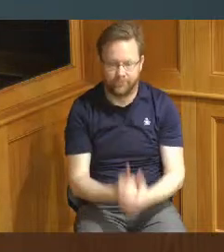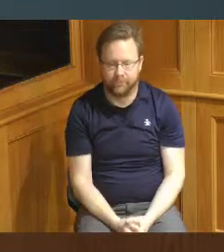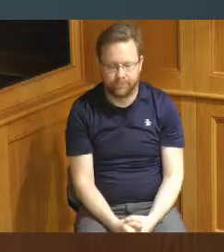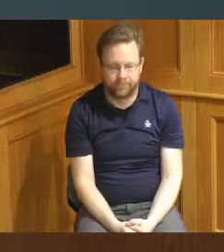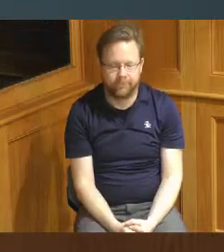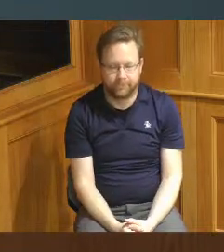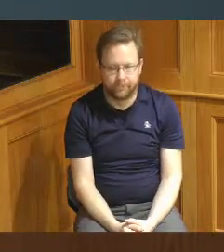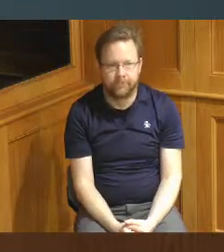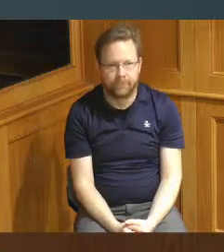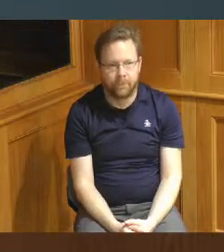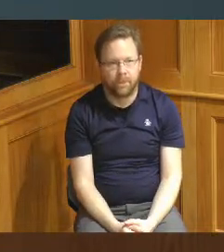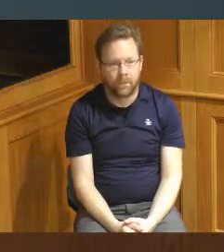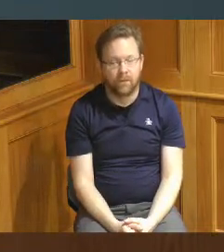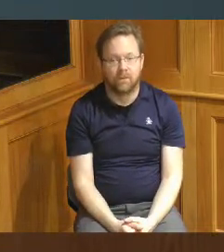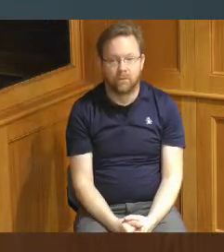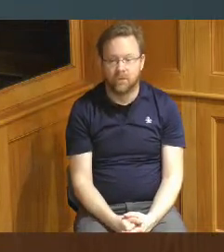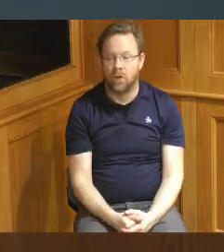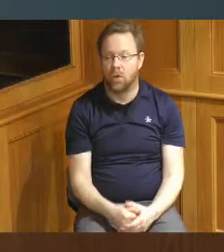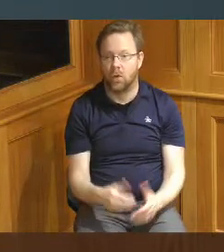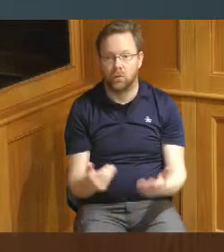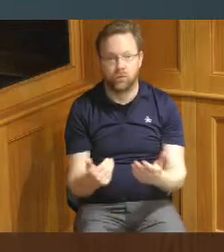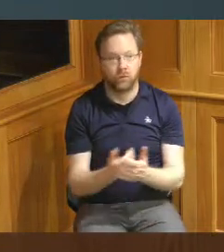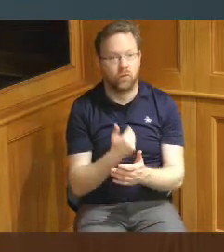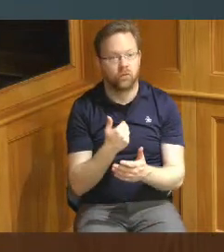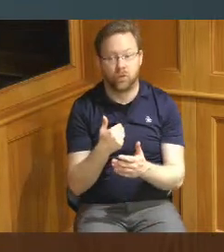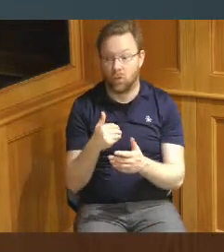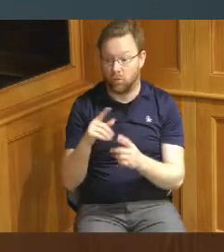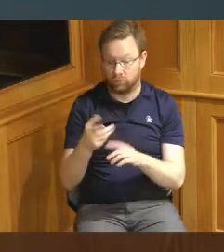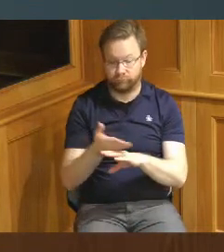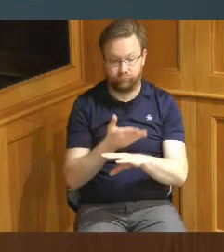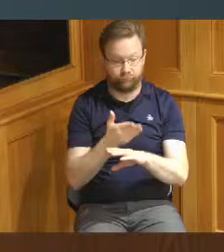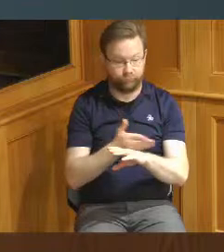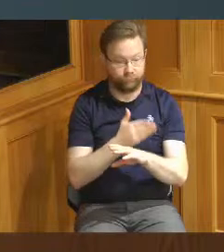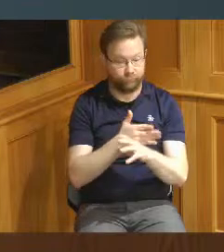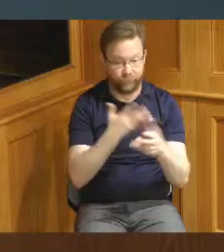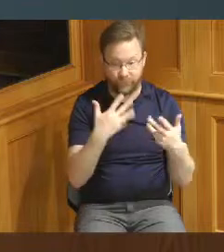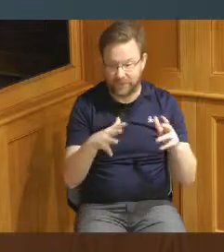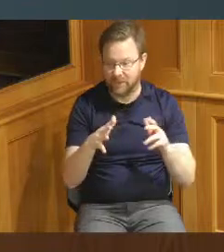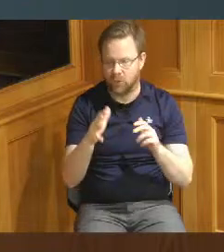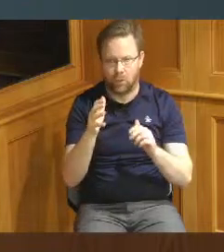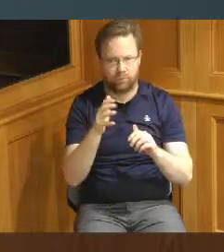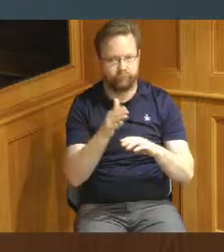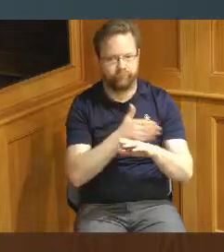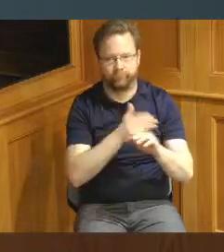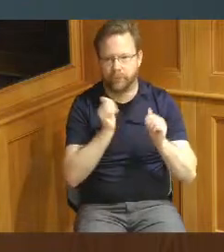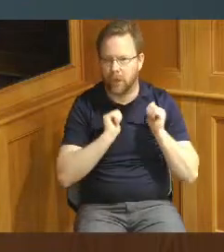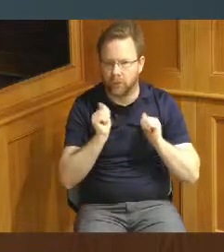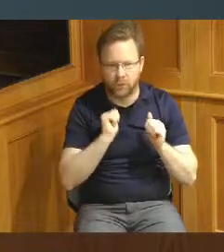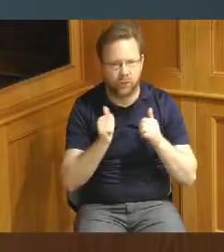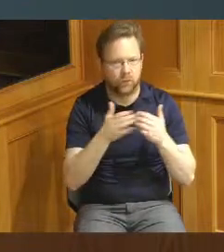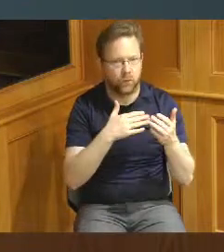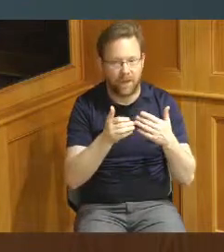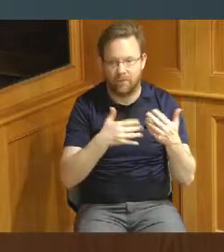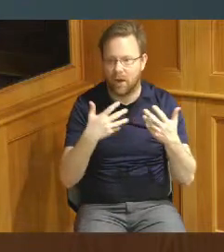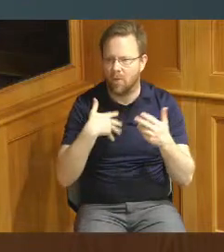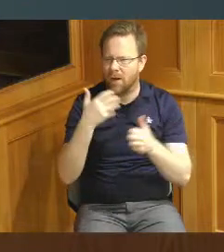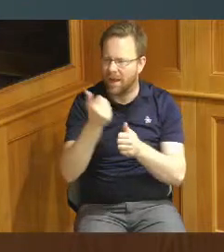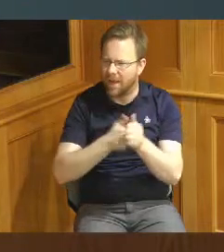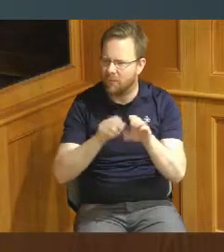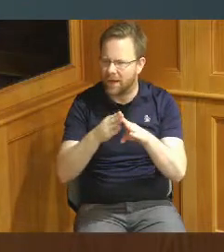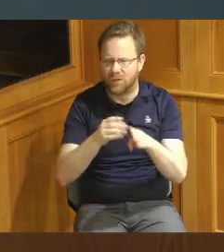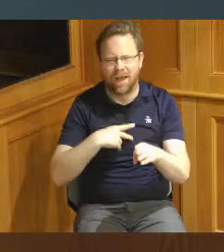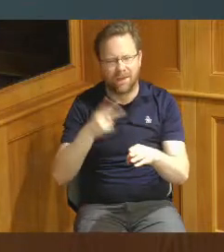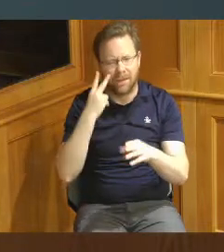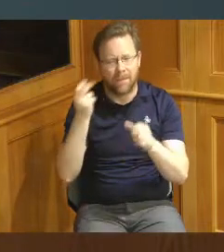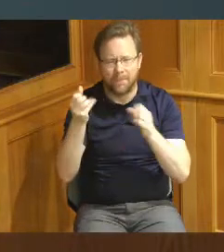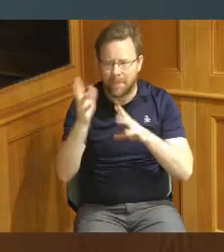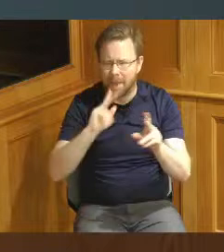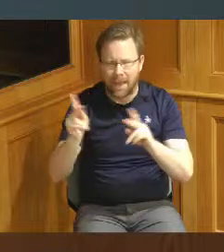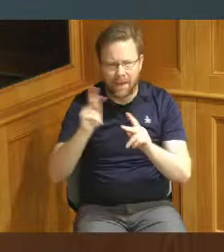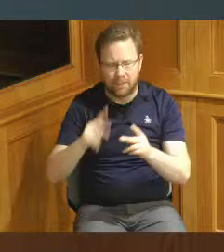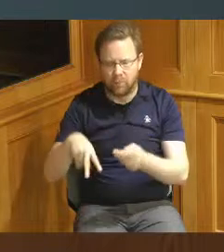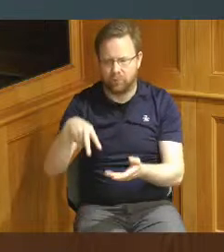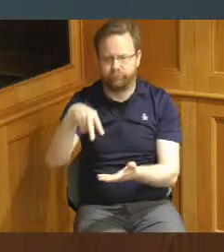office the County's portion of that project is $6.7 million we were able to obtain a OPWC grant